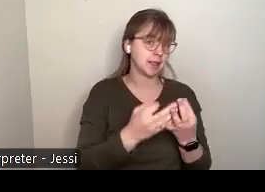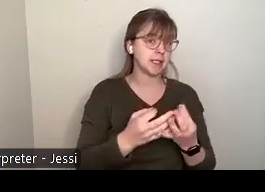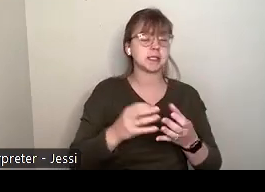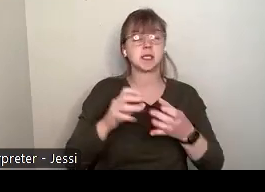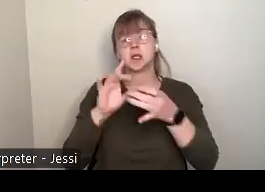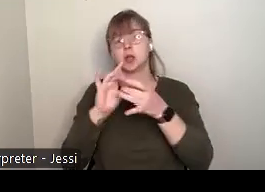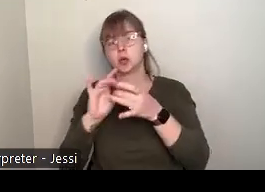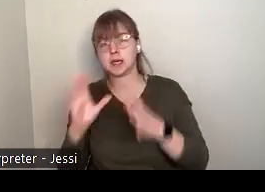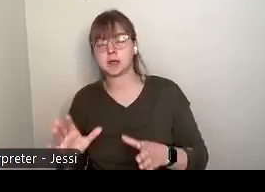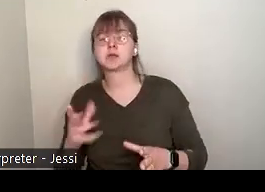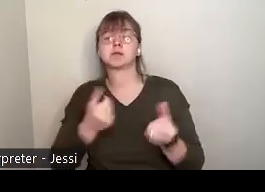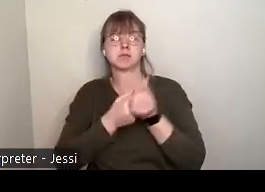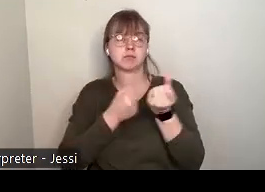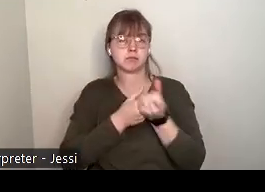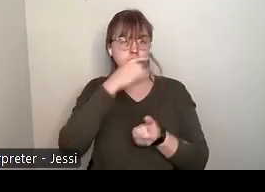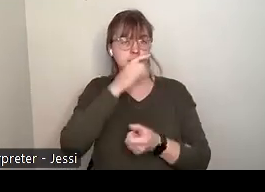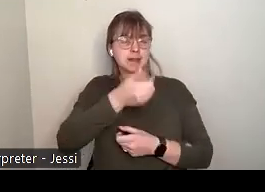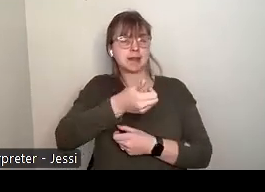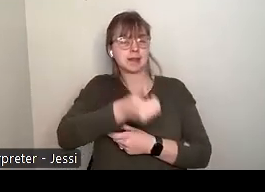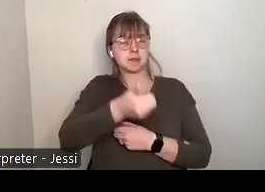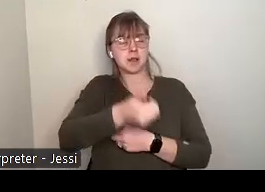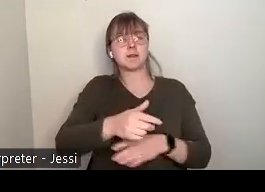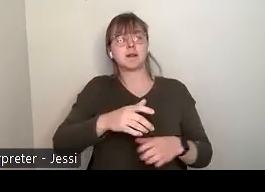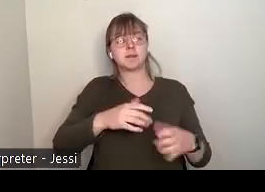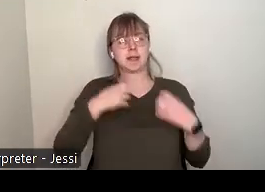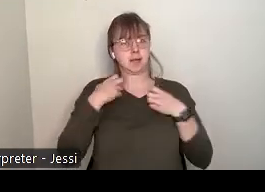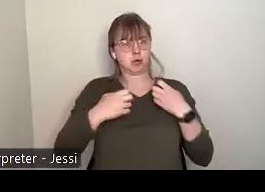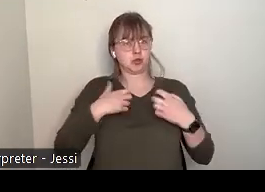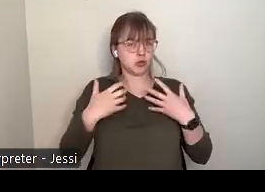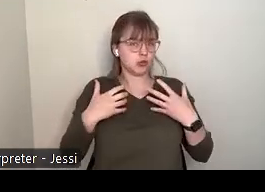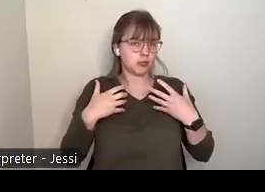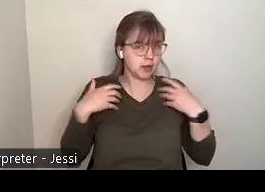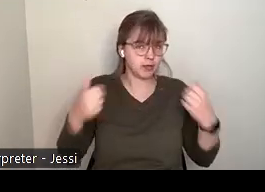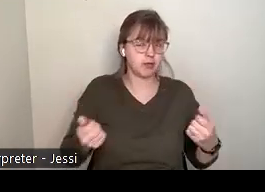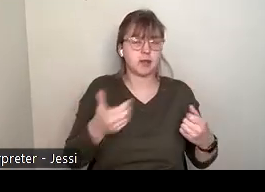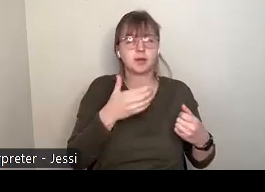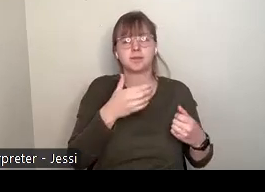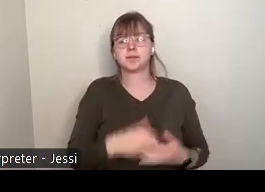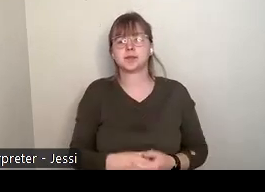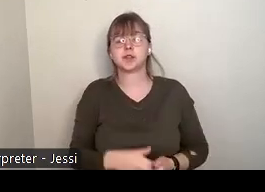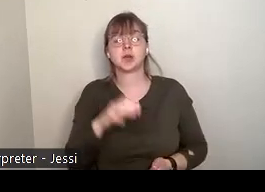emotional well-being and address concerns early when they arise so in contrast to traditional